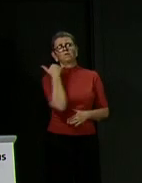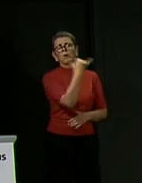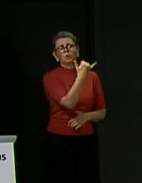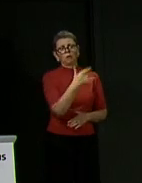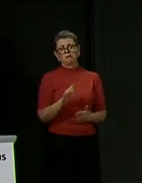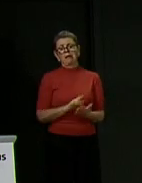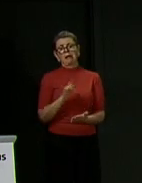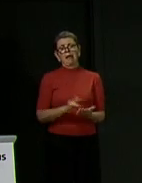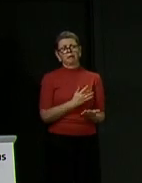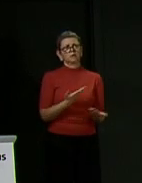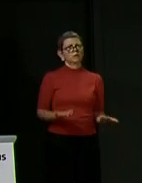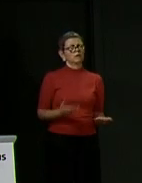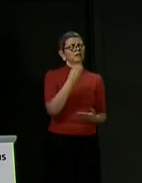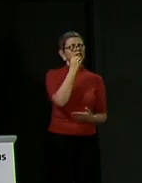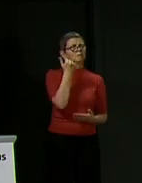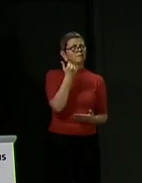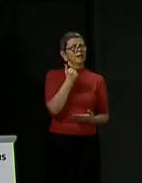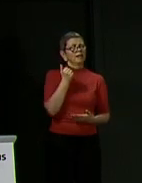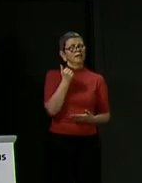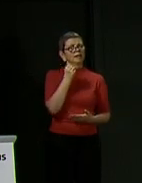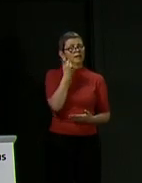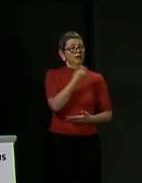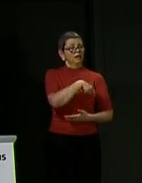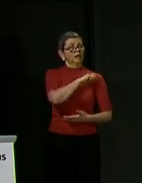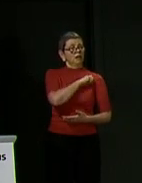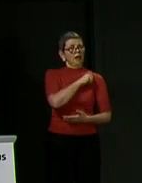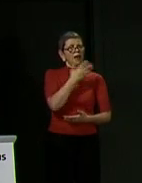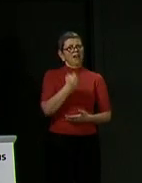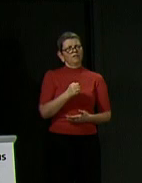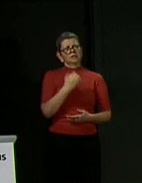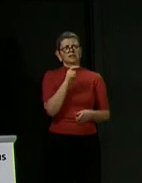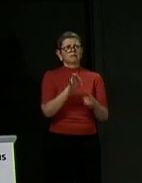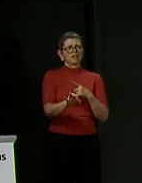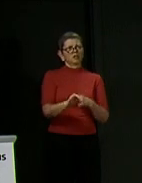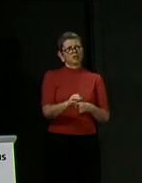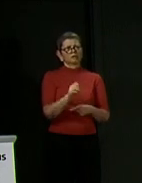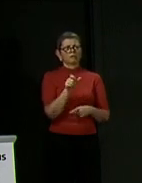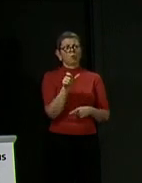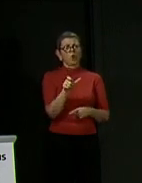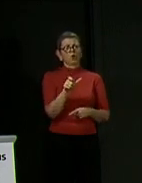code words, down to Greenland limiting the amount of alcohol to protect the home environment